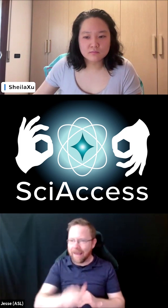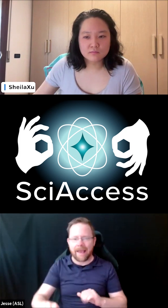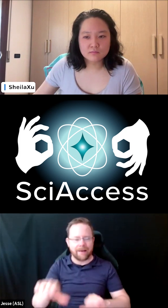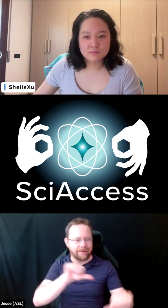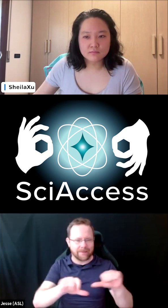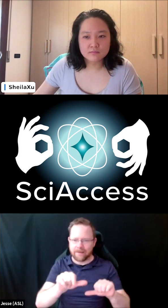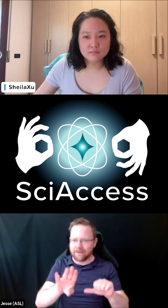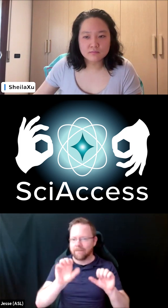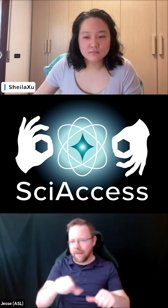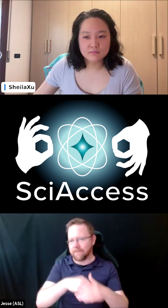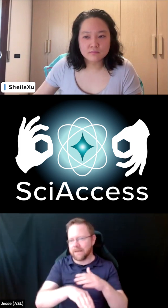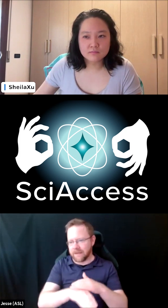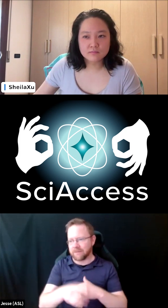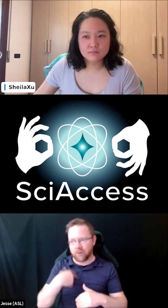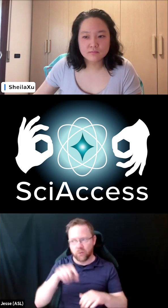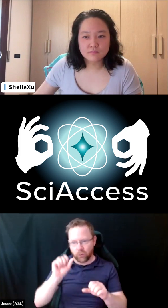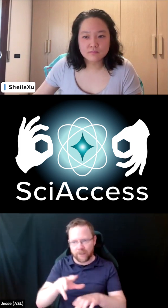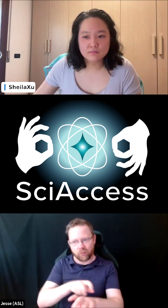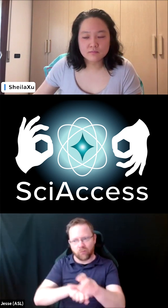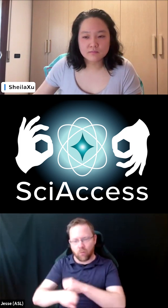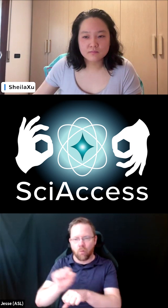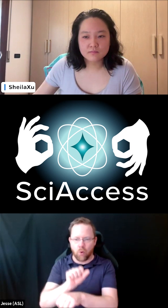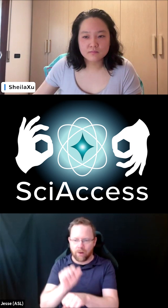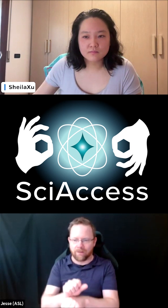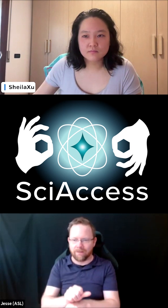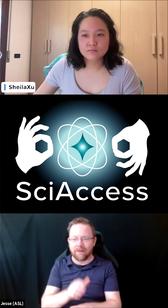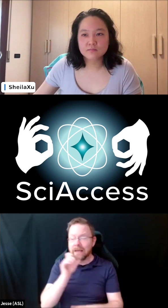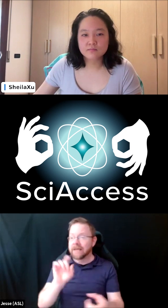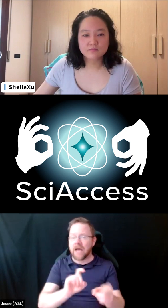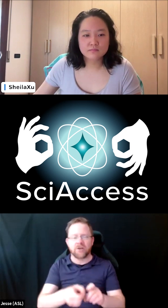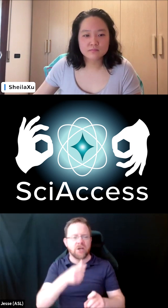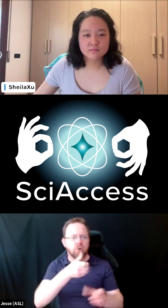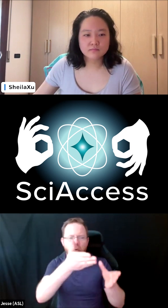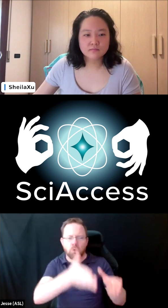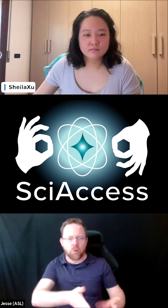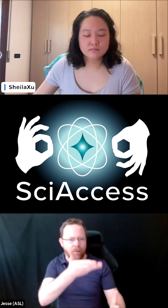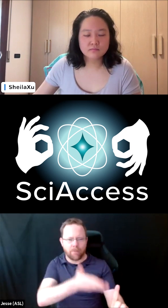We are changing the person but modifying the environment that the person is in so that the job can be done.